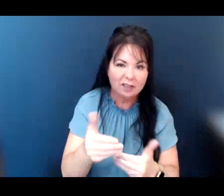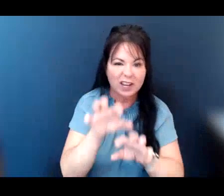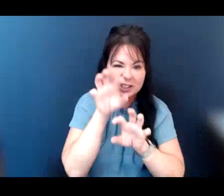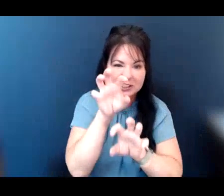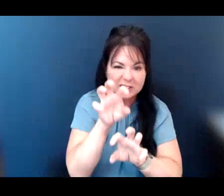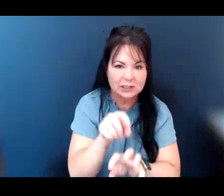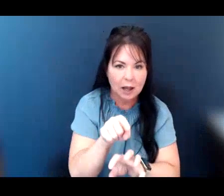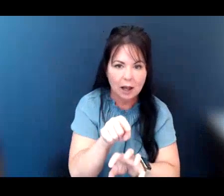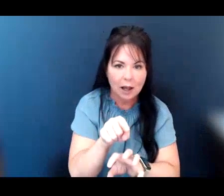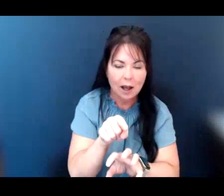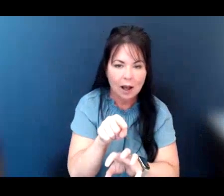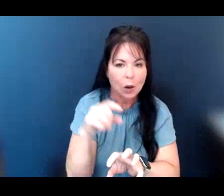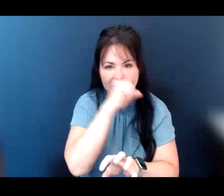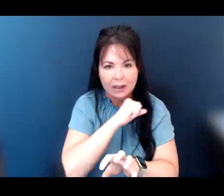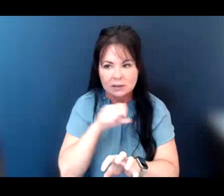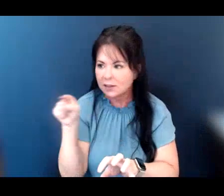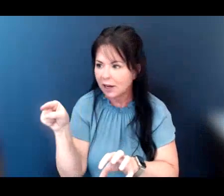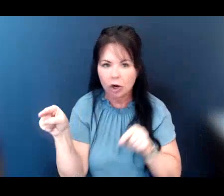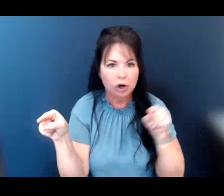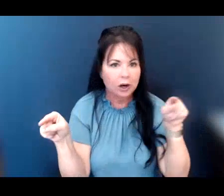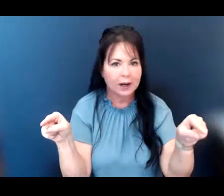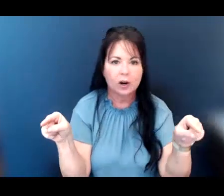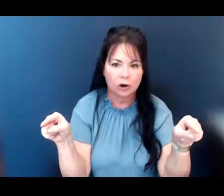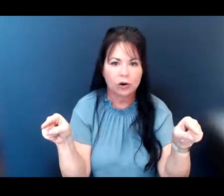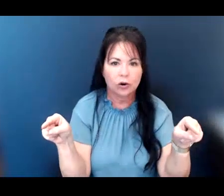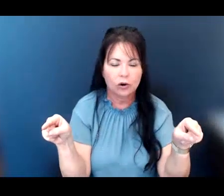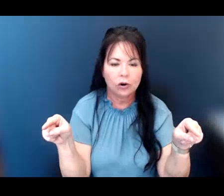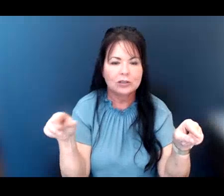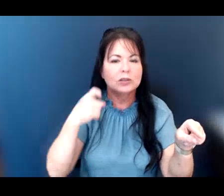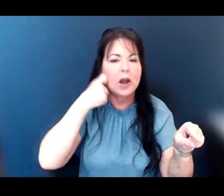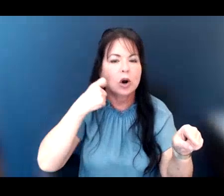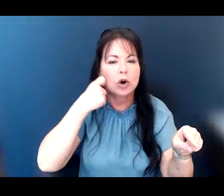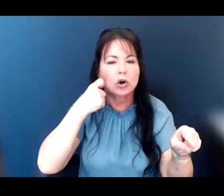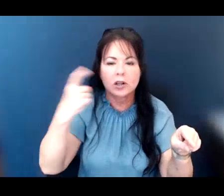And that's why an answer to an earlier question about accessibility and human-centered design